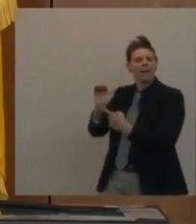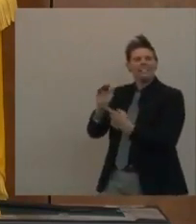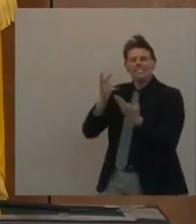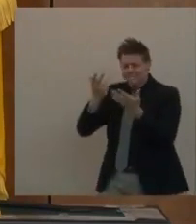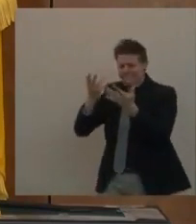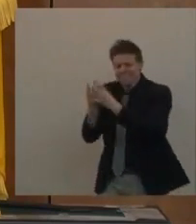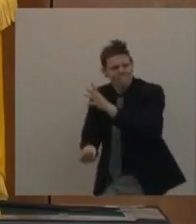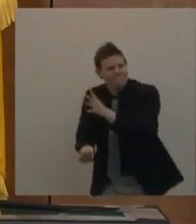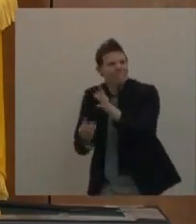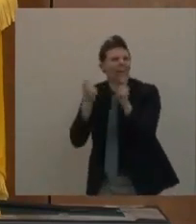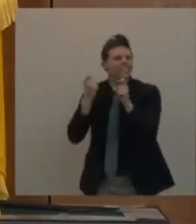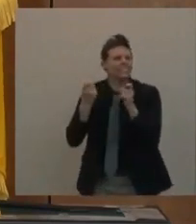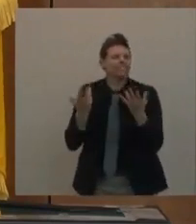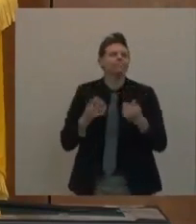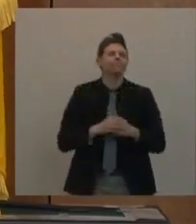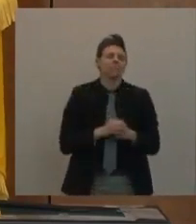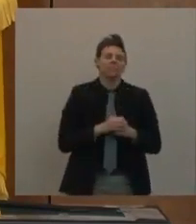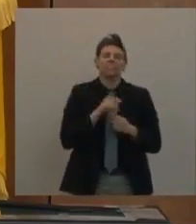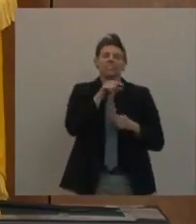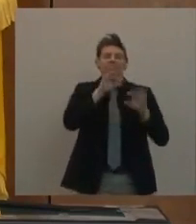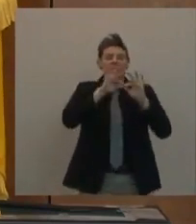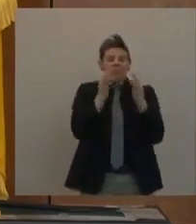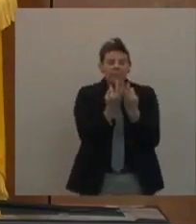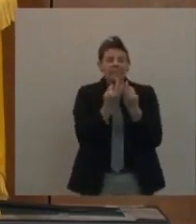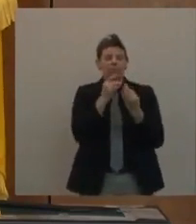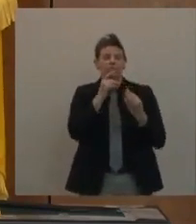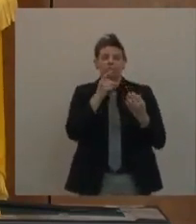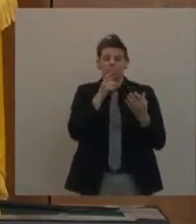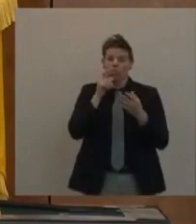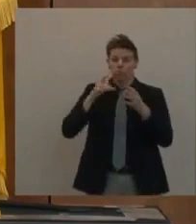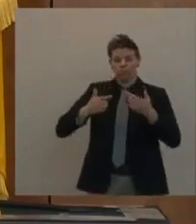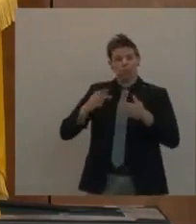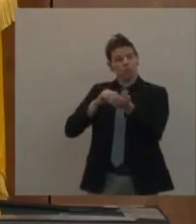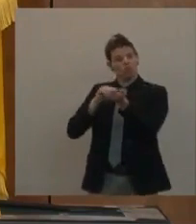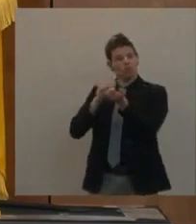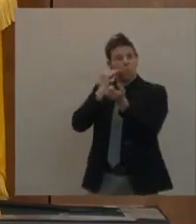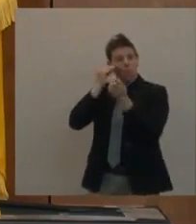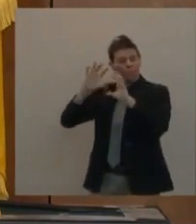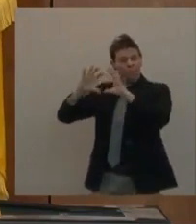I KNOW UNEQUIVOCALLY THAT THESE ARE FAMILIES THAT DIDN’T GET TO SAY GOODBYE.